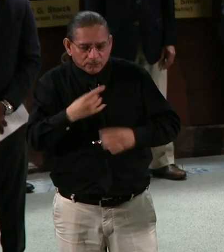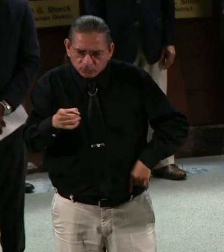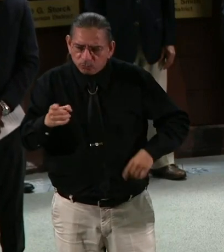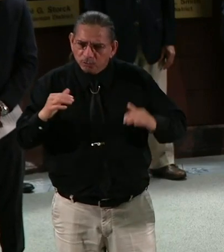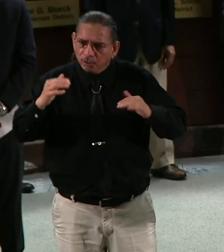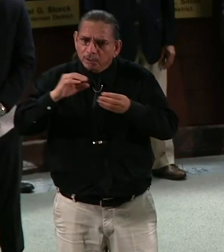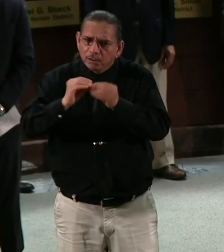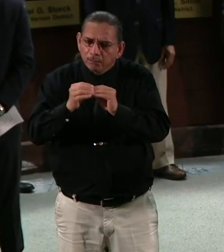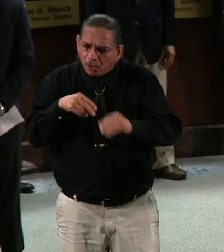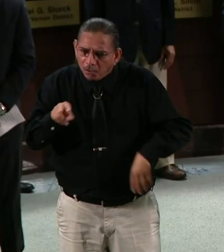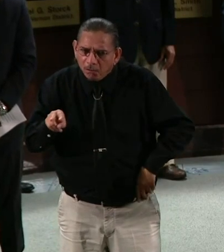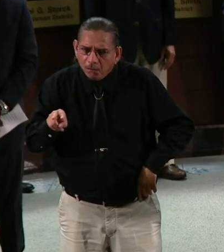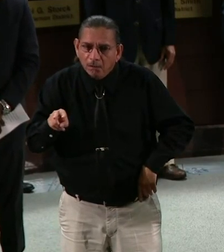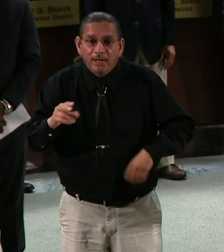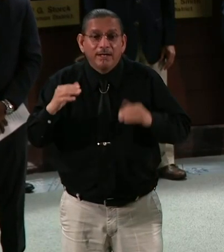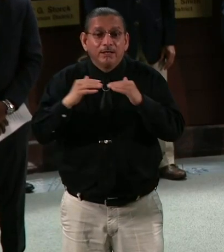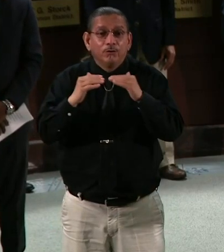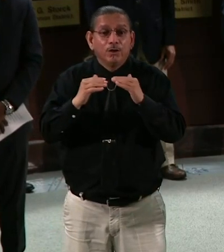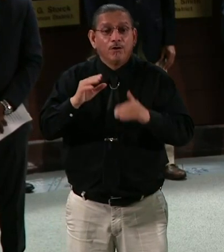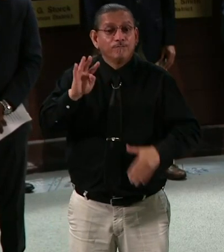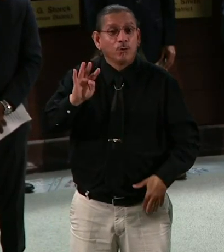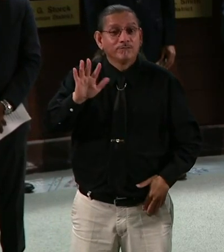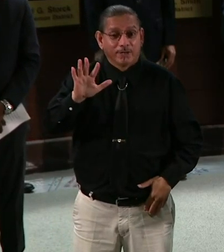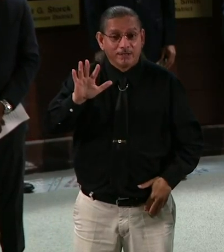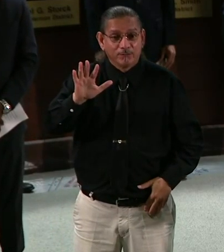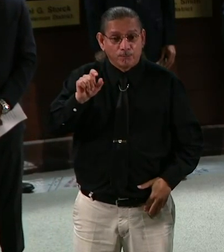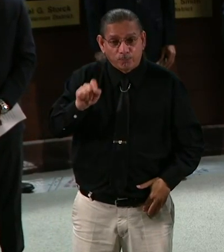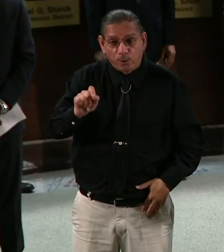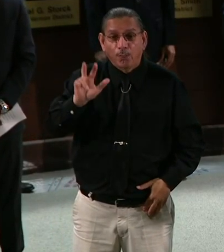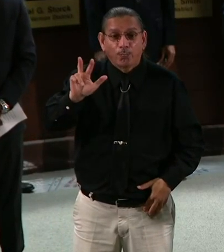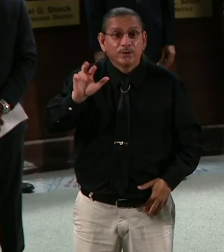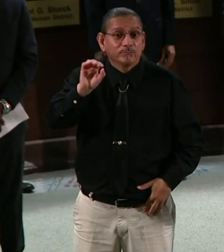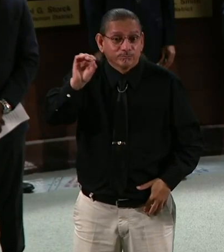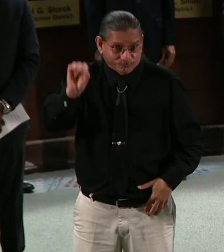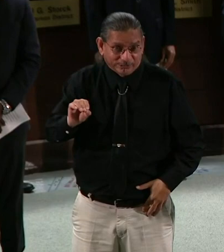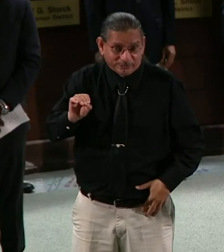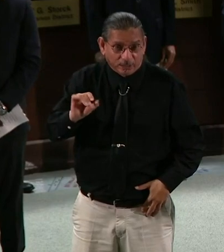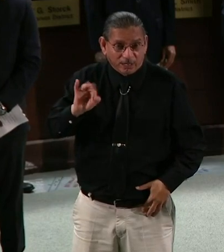INTERESTING THESE ARE INTERESTING NUMBERS MAKE UP